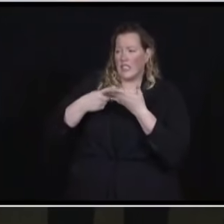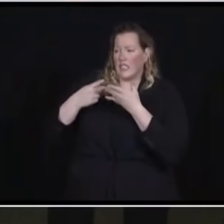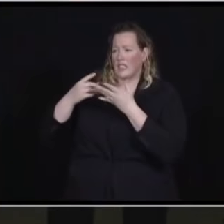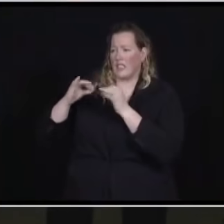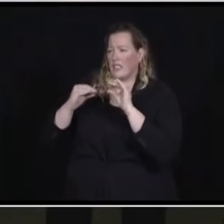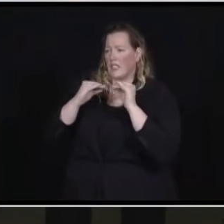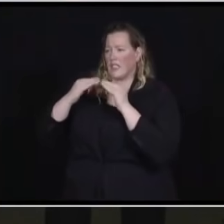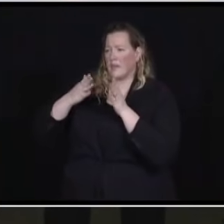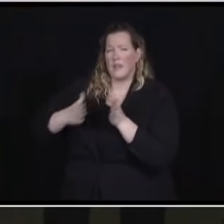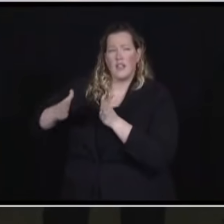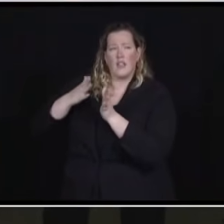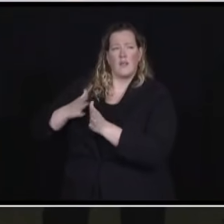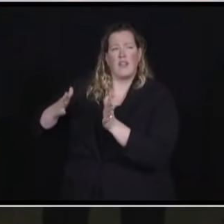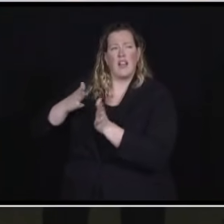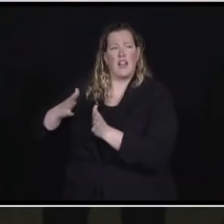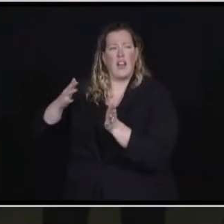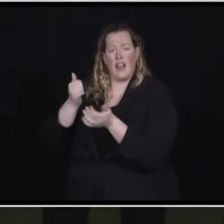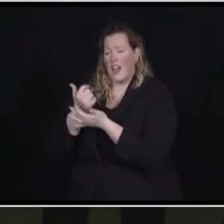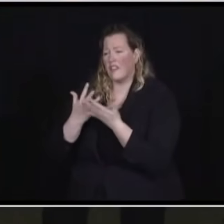Let me go back and answer the question